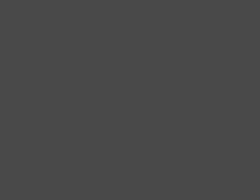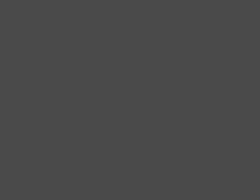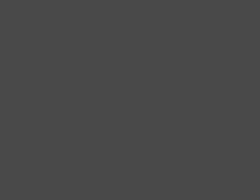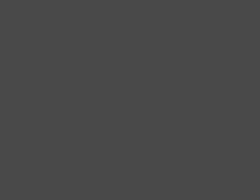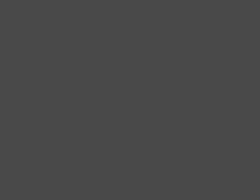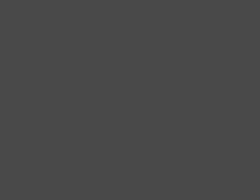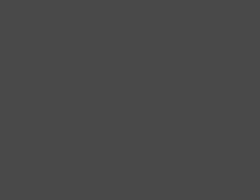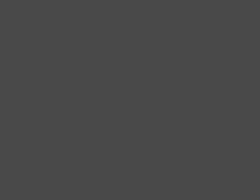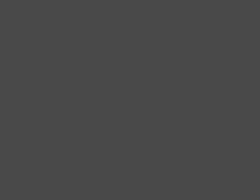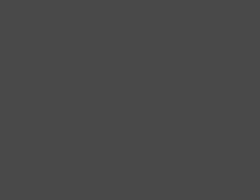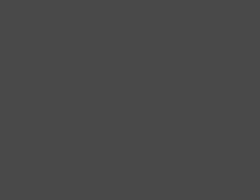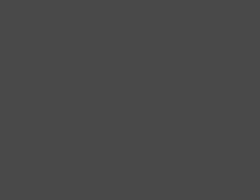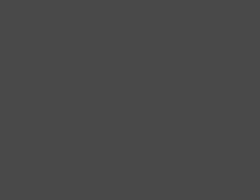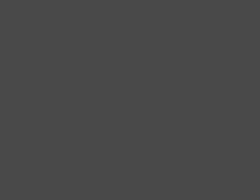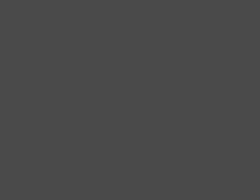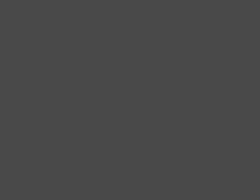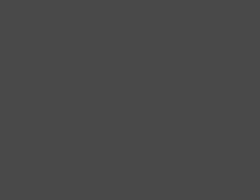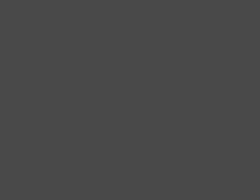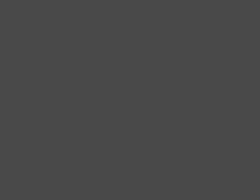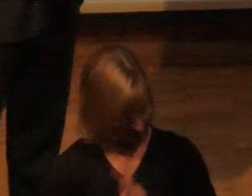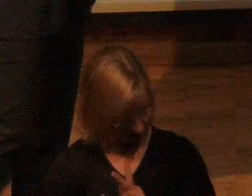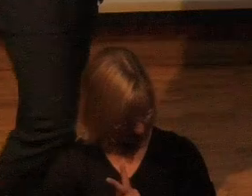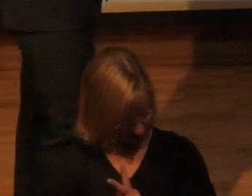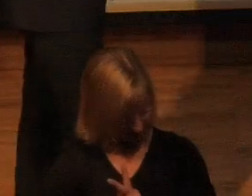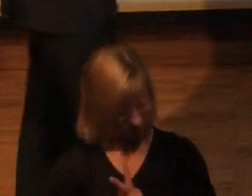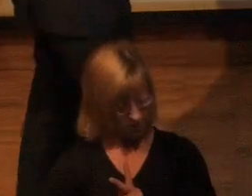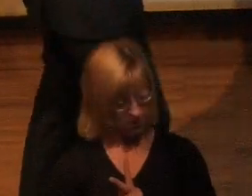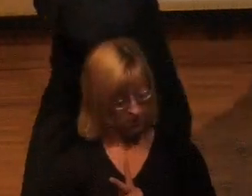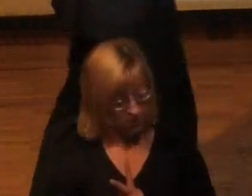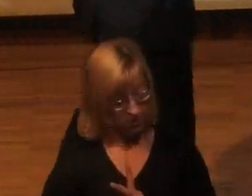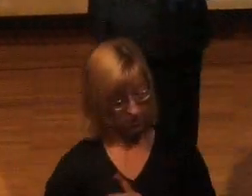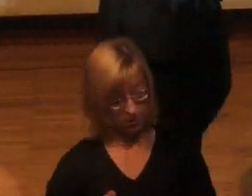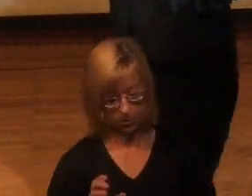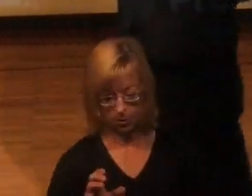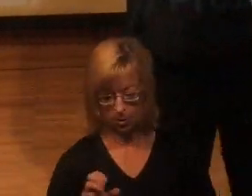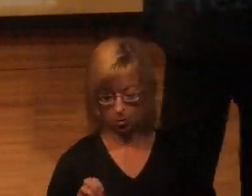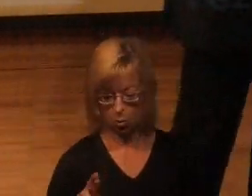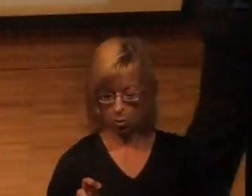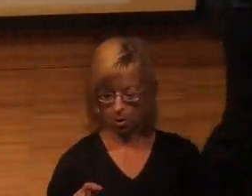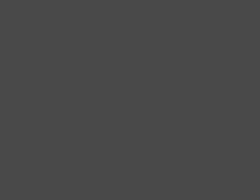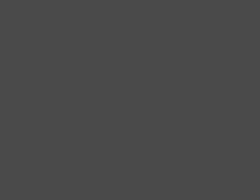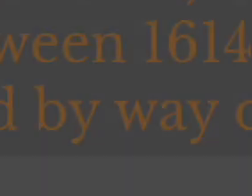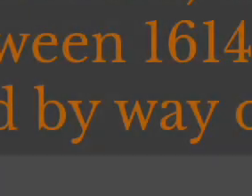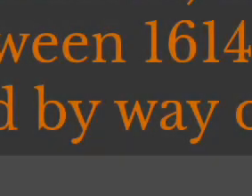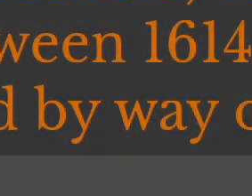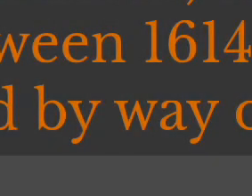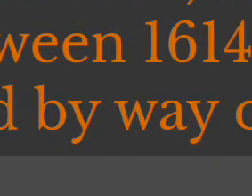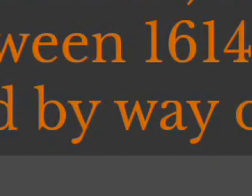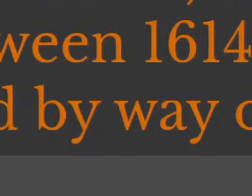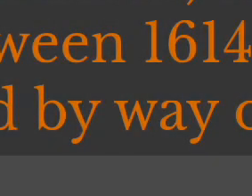Then, the last two people that came in were Cornelius Kincheloe, born 1760 in England,